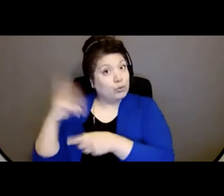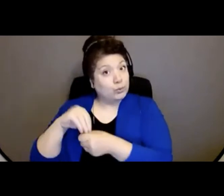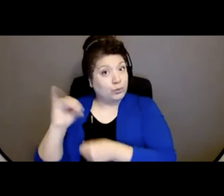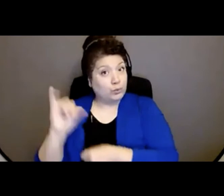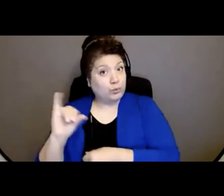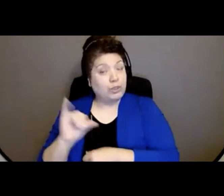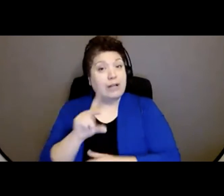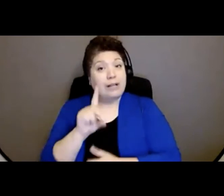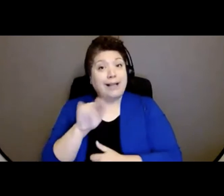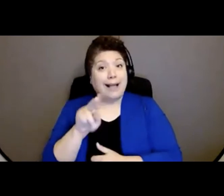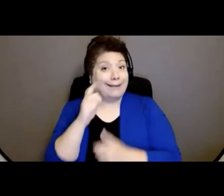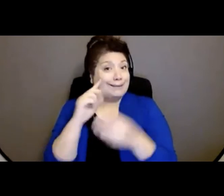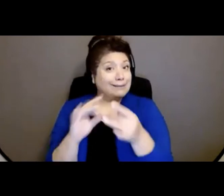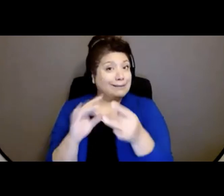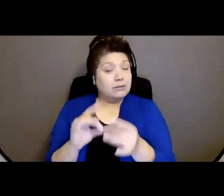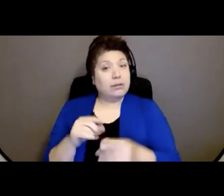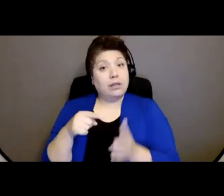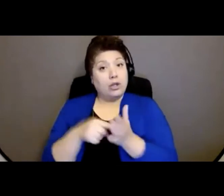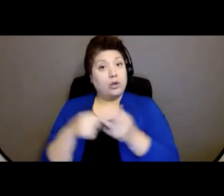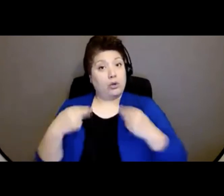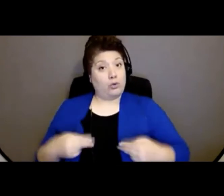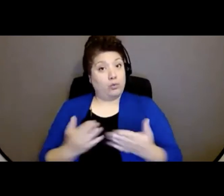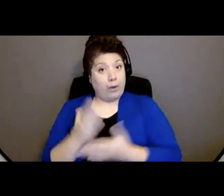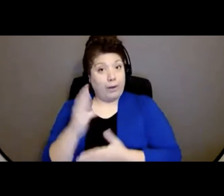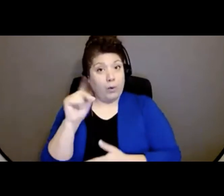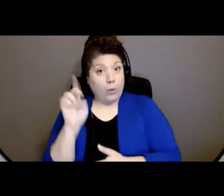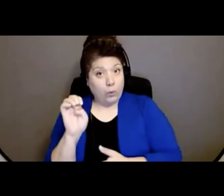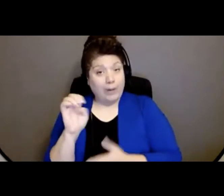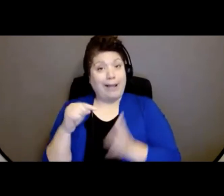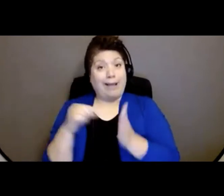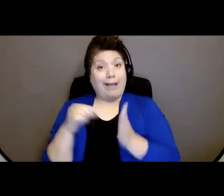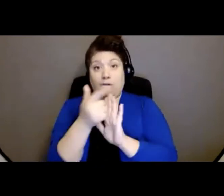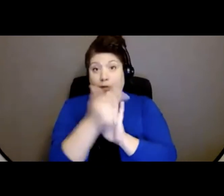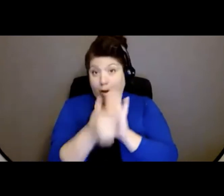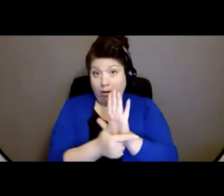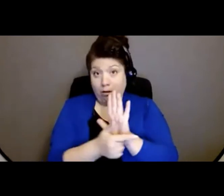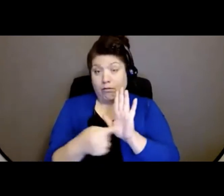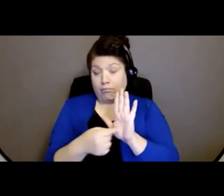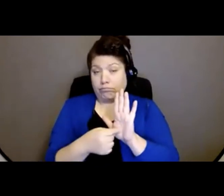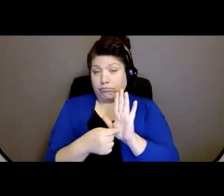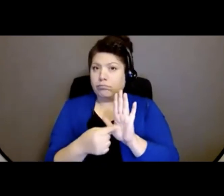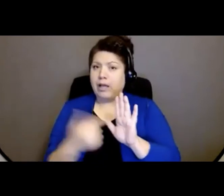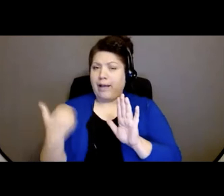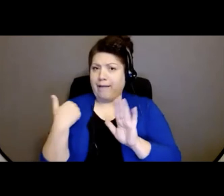THE CODE, WHEN WE TALK ABOUT HUMAN RIGHTS LAW, IT DOES PROTECT VOLUNTEER WORK.